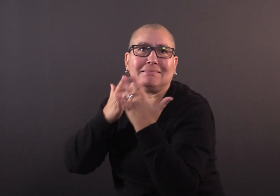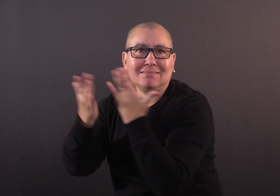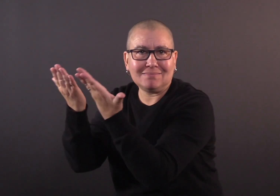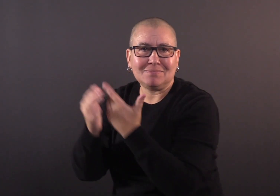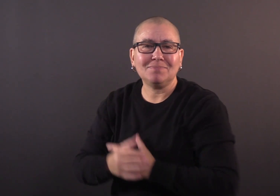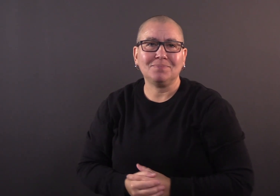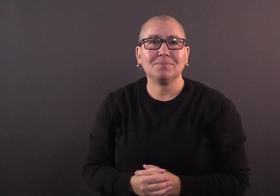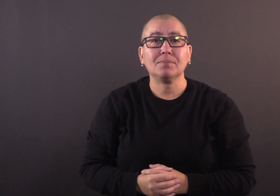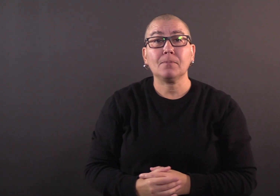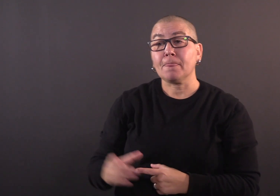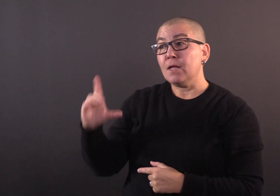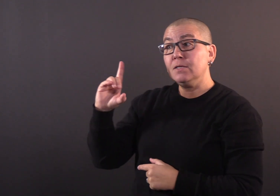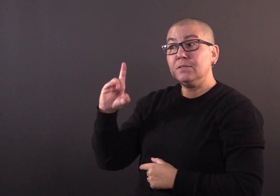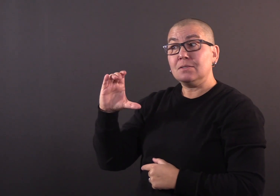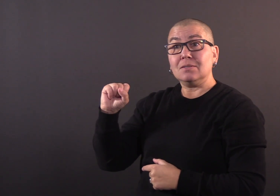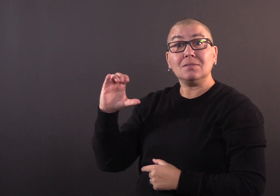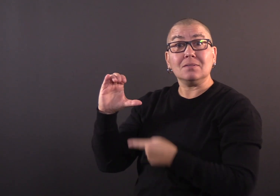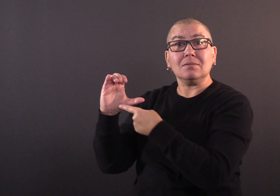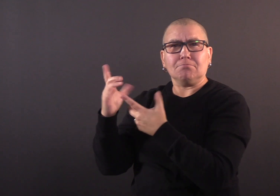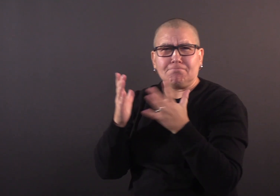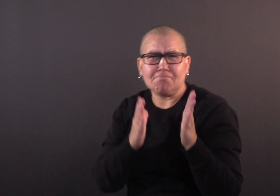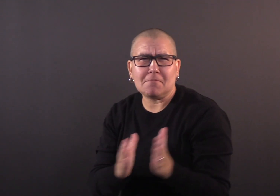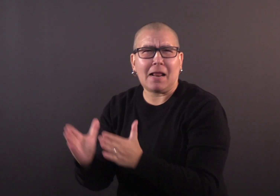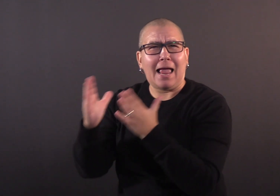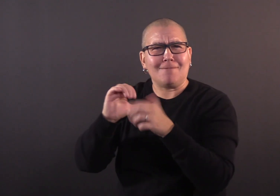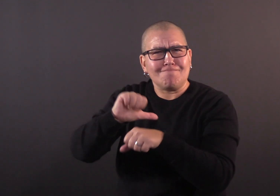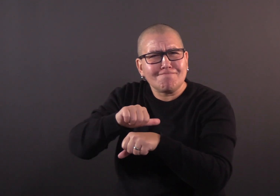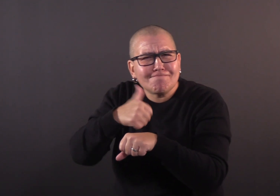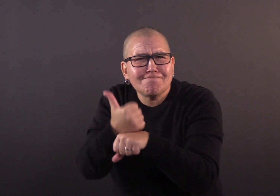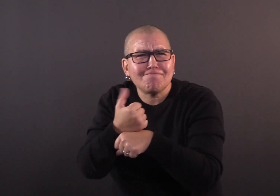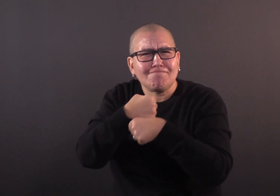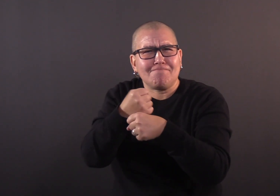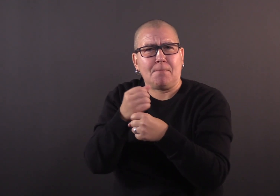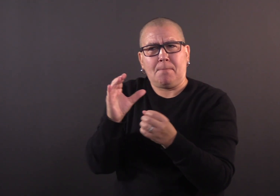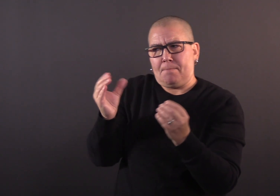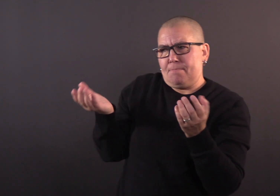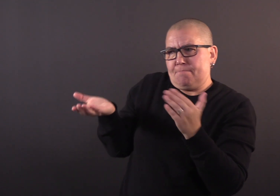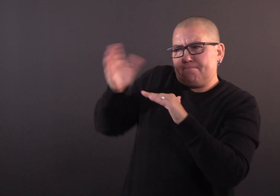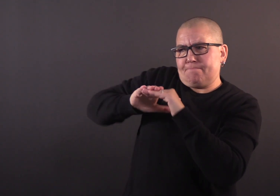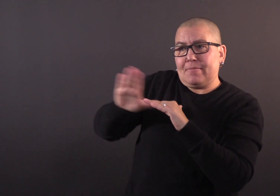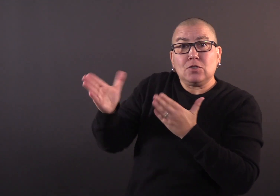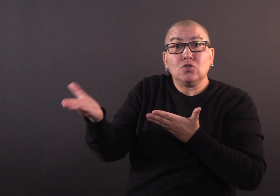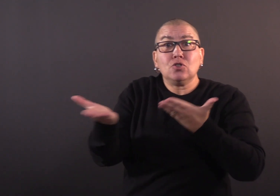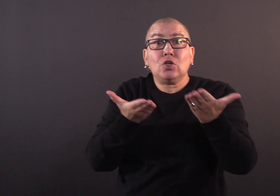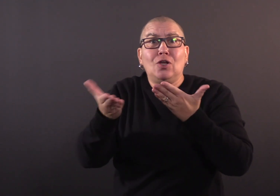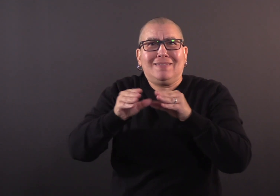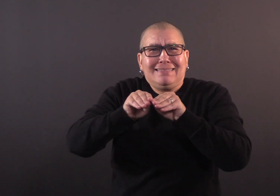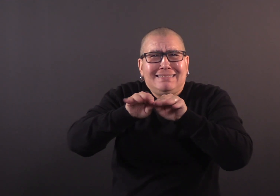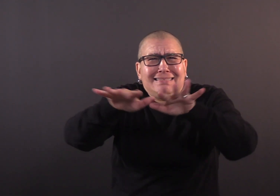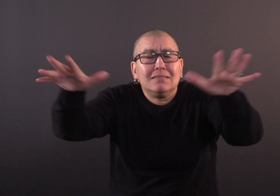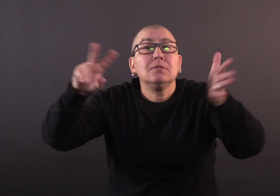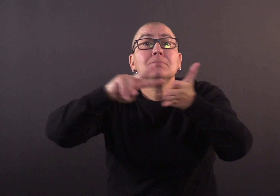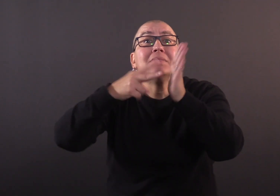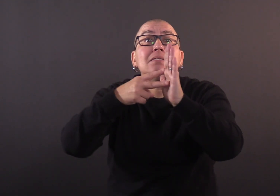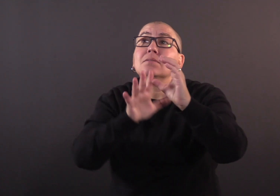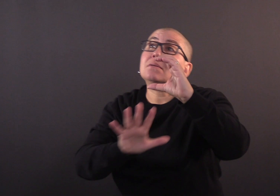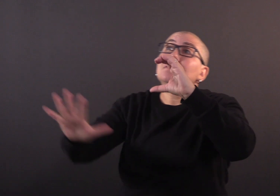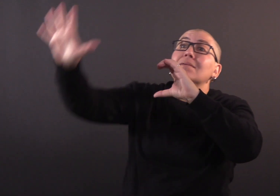and hard of hearing community. DCSC plans to make their services more visible and known even